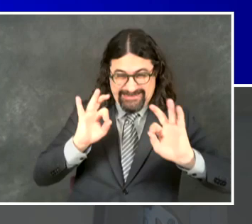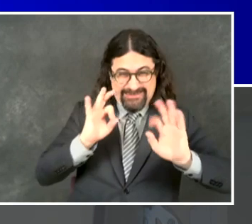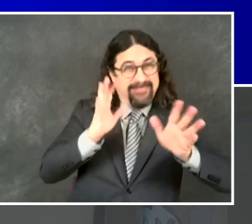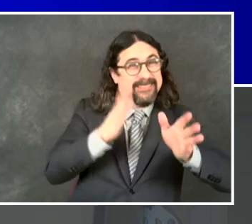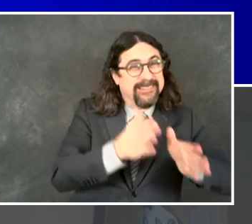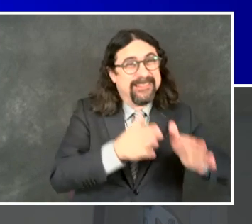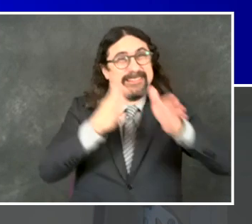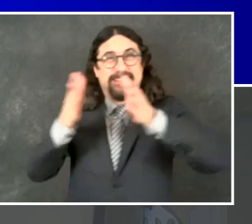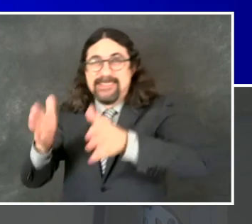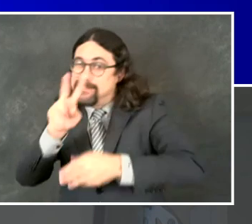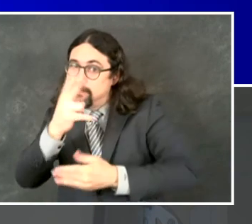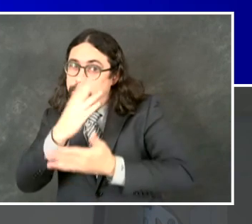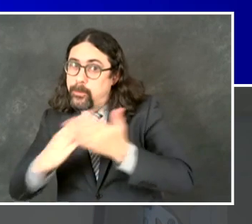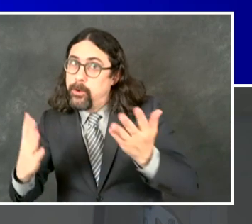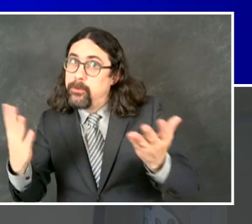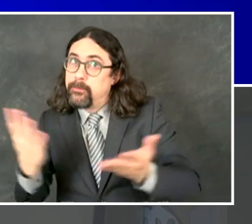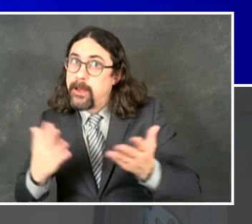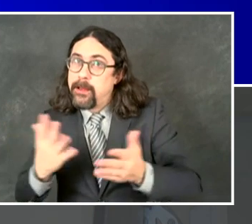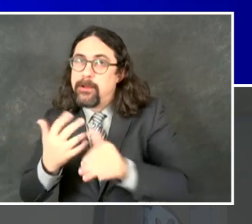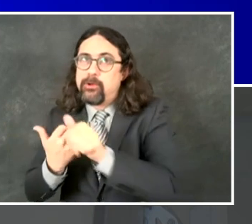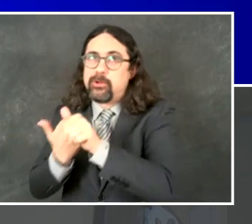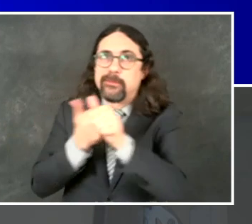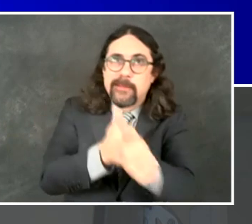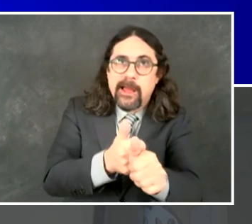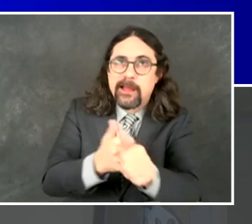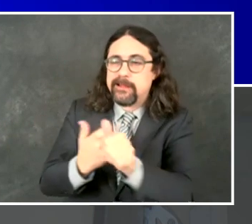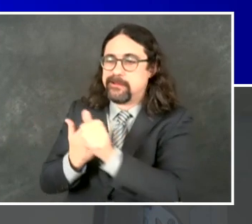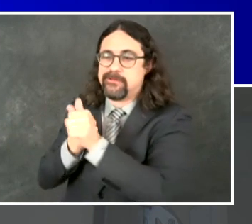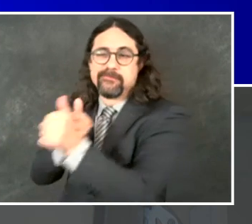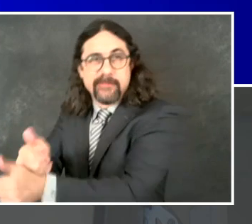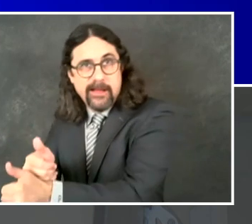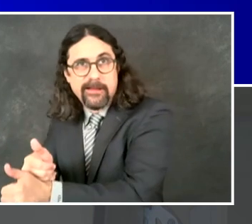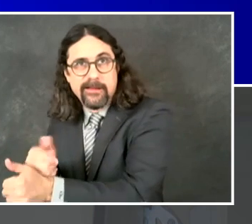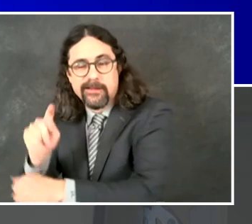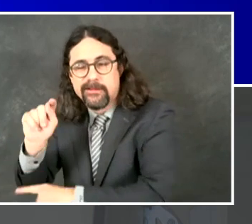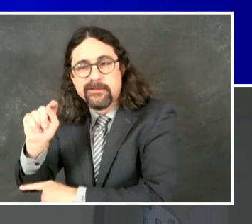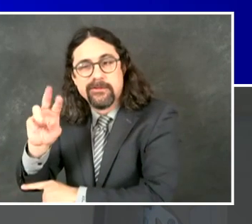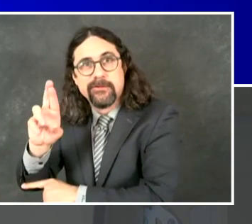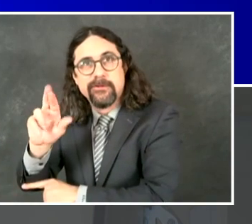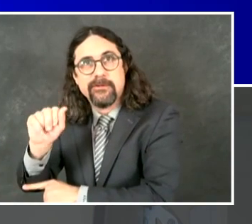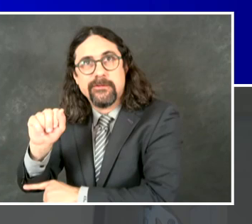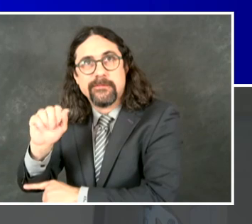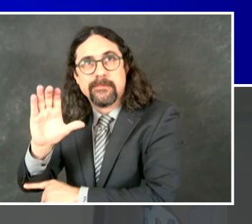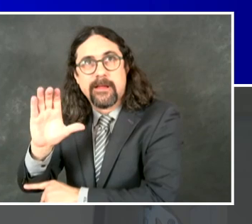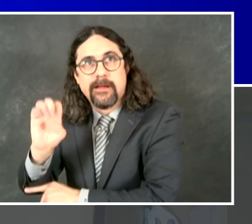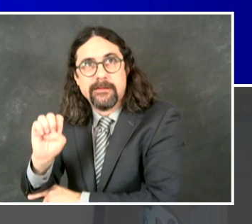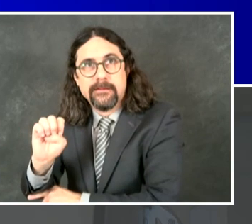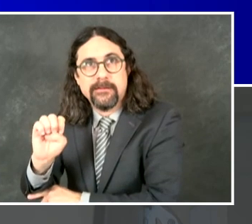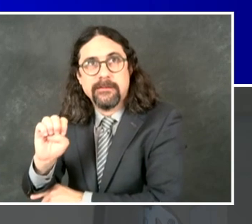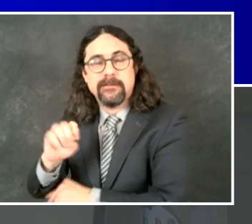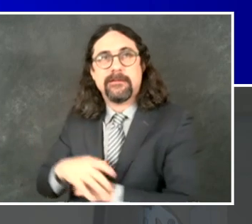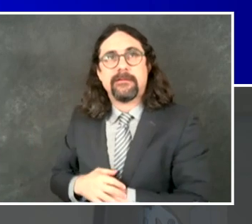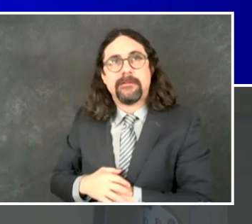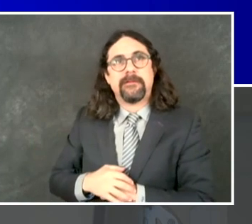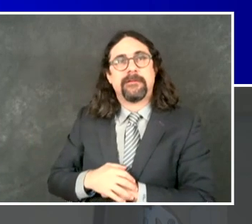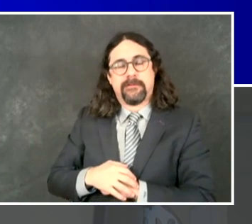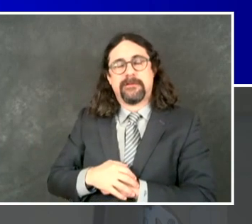ABOUT BEFORE, WHEN WE WERE TRAGICALLY SEEING THE DISEASE SPREAD, WE ERWEN'T ABLE TO